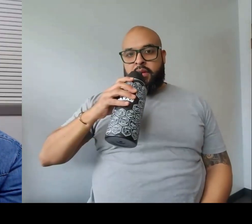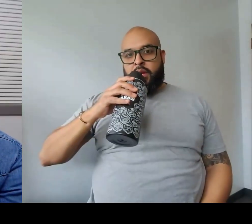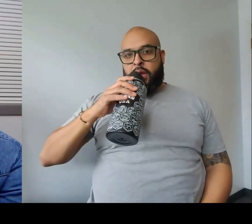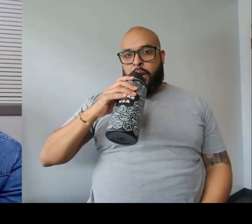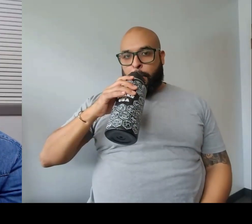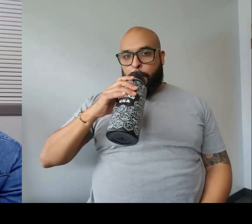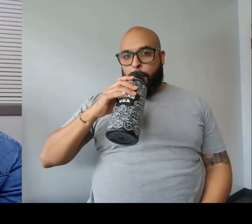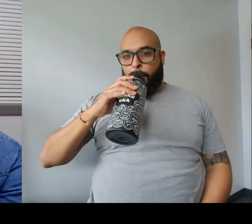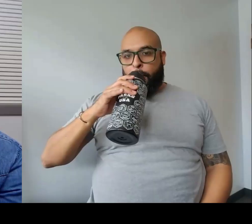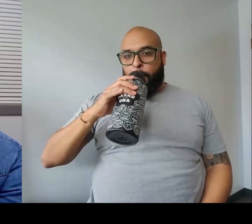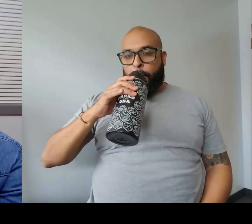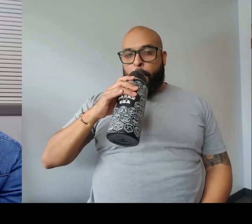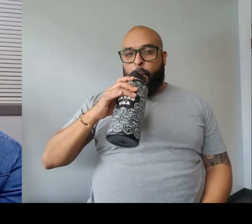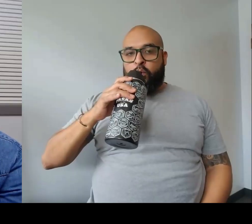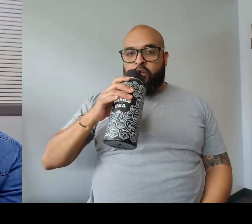And it's just a very extensive tool.